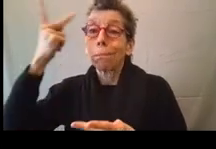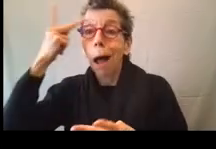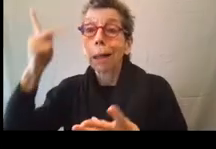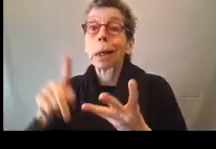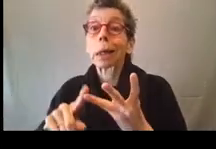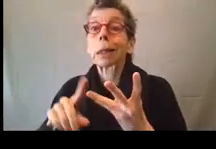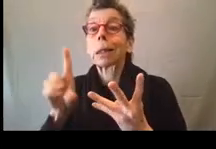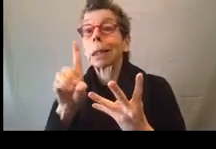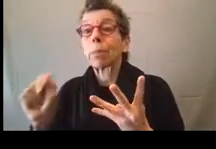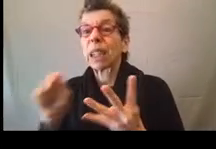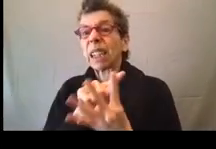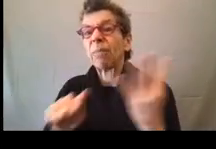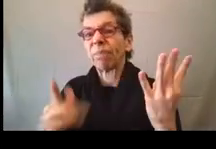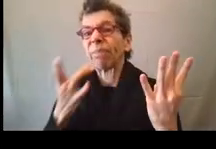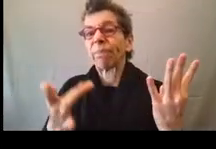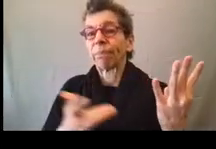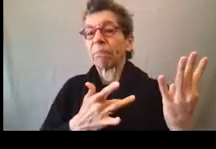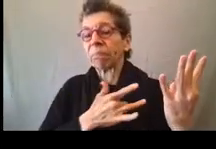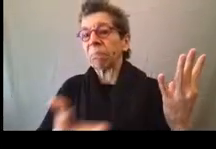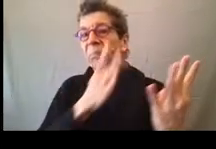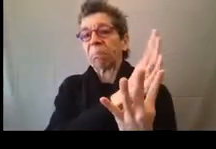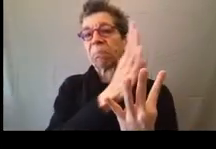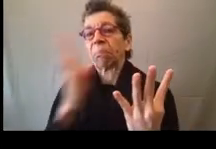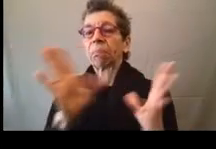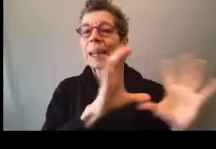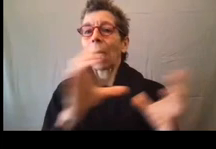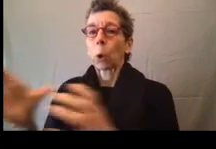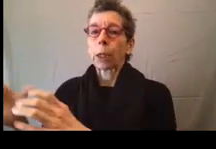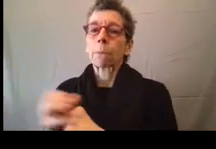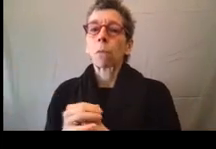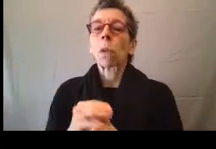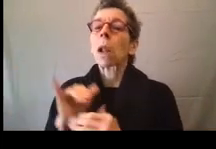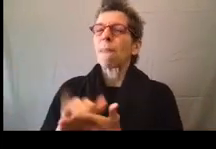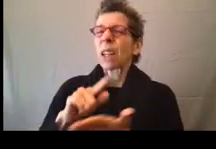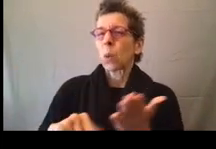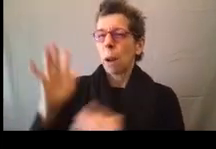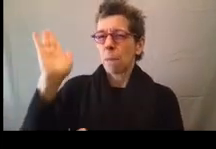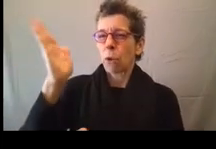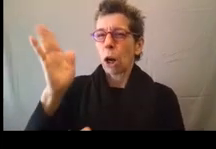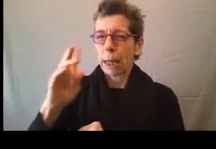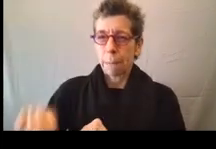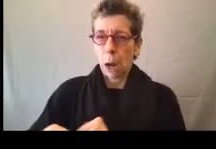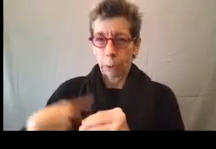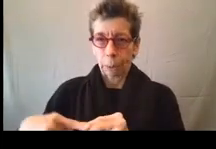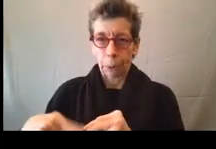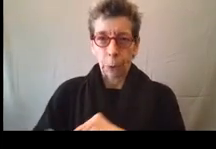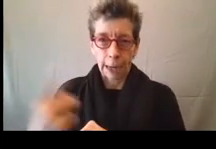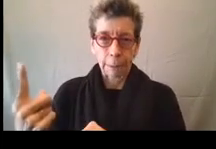So that's what we are going to be talking about a little today. Next slide, please.